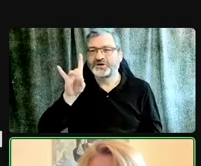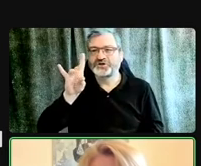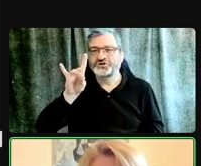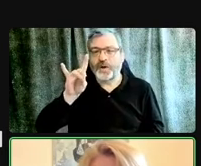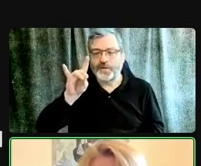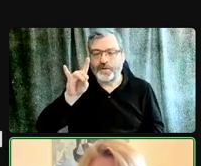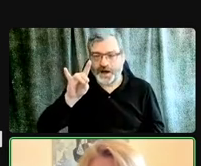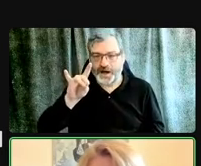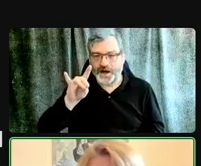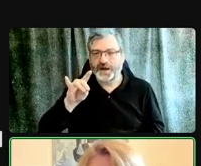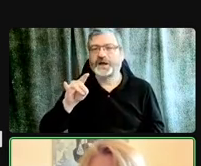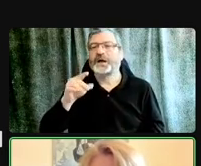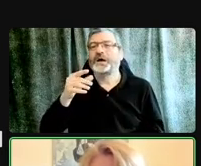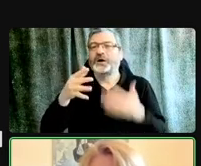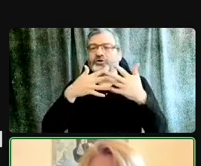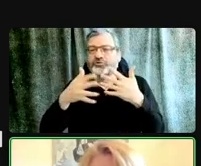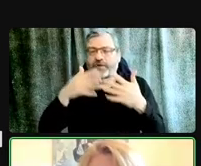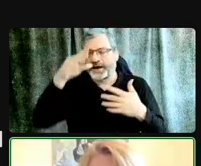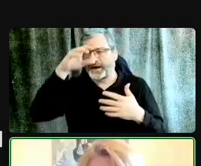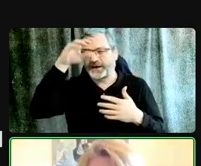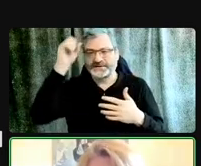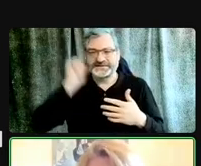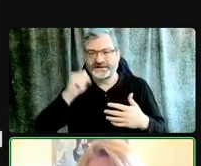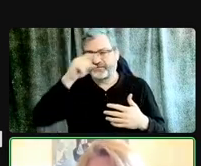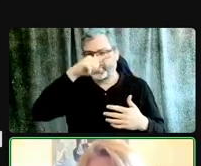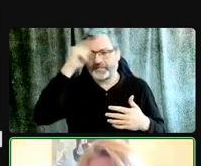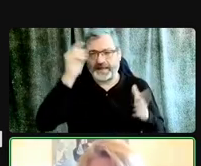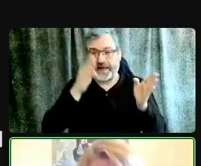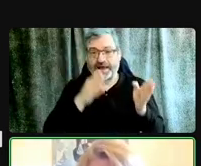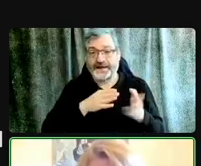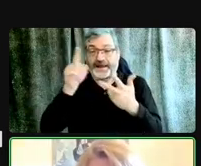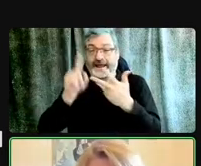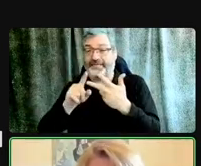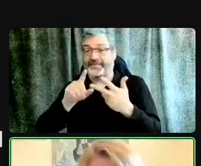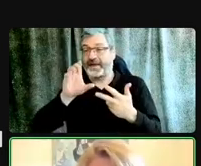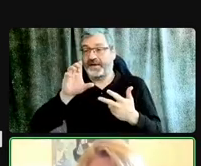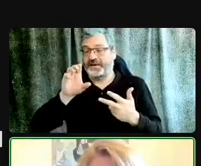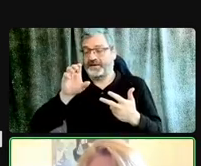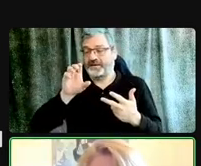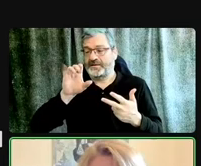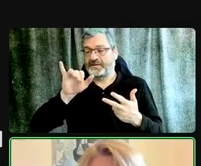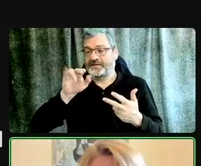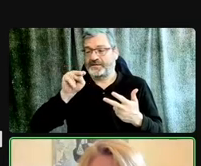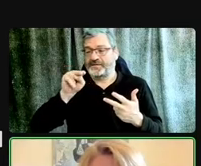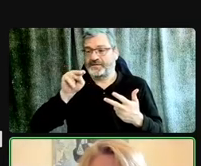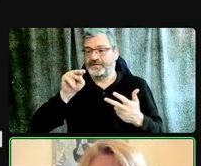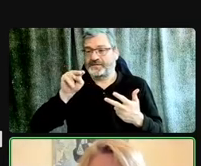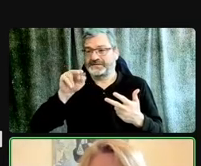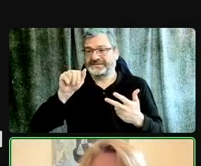and silver and black and Cinnamon, who is a Dalmatian wearing a bright red bow tie.